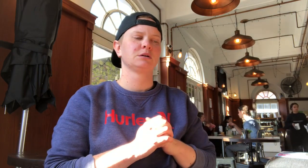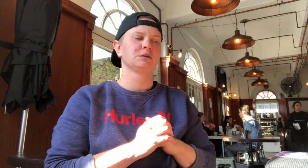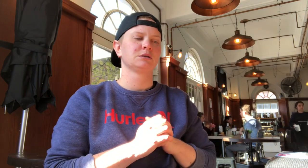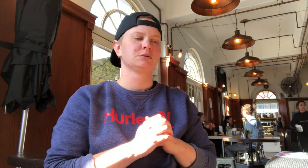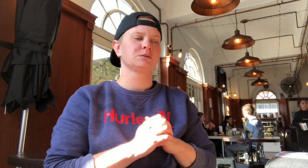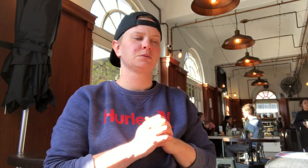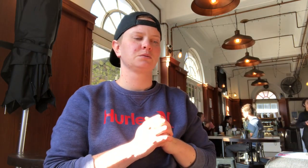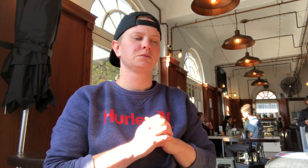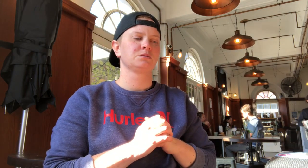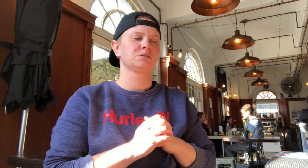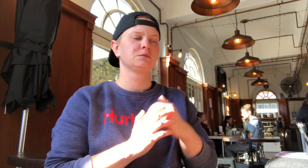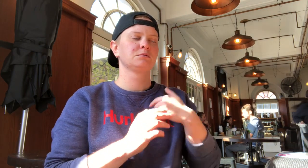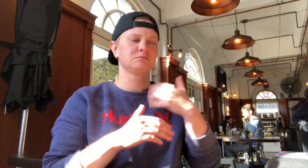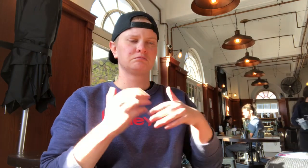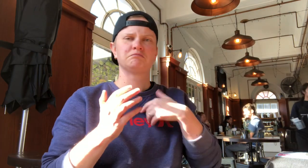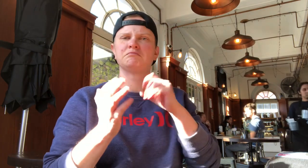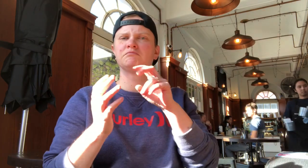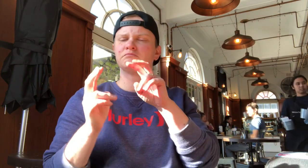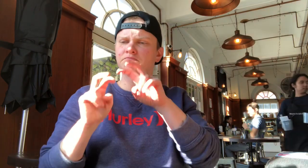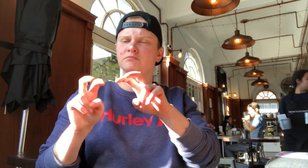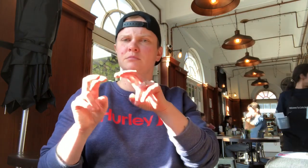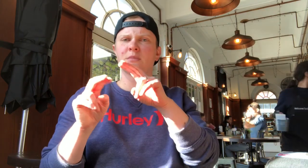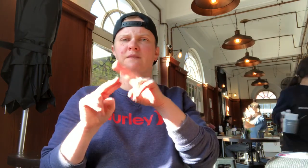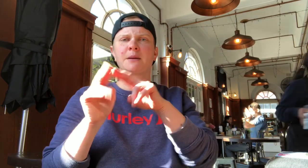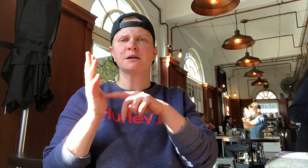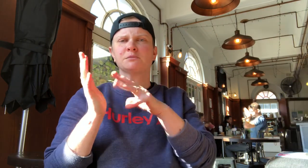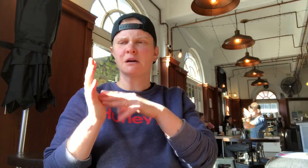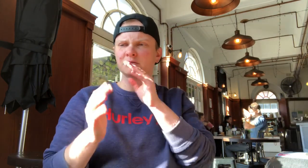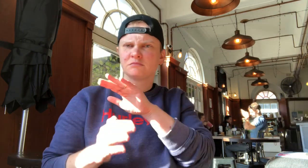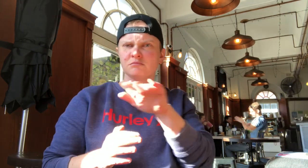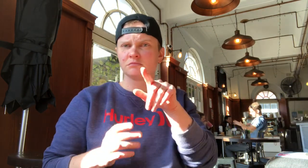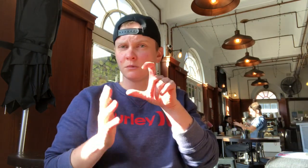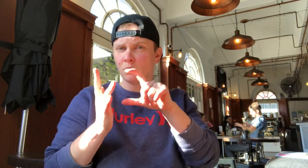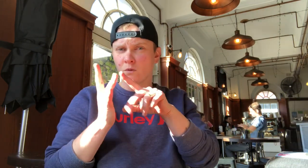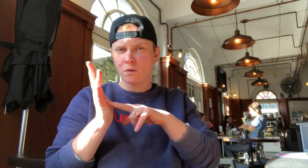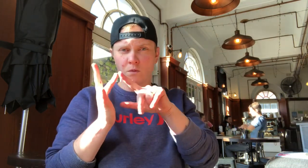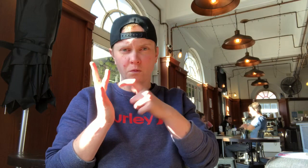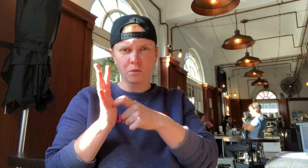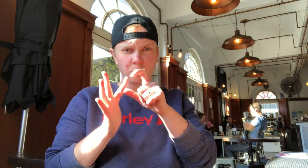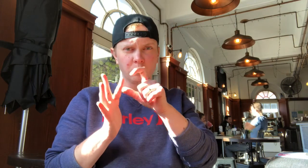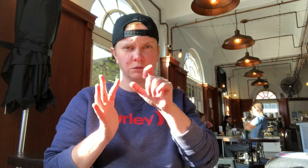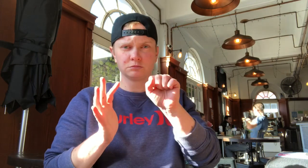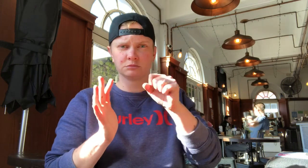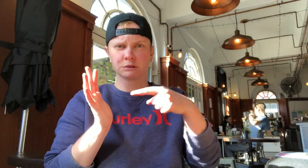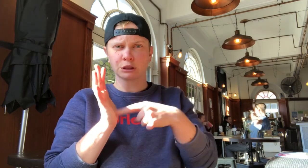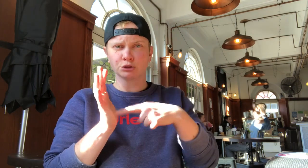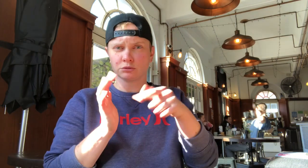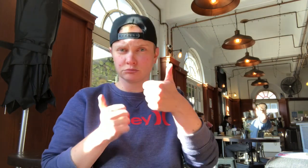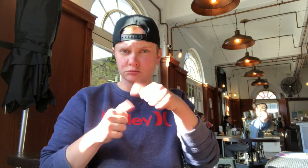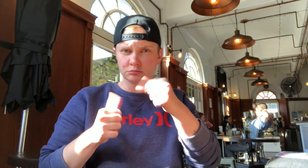Anyway, back to FTM Group on Facebook, I asked them about the Concord Hospital services on testosterone